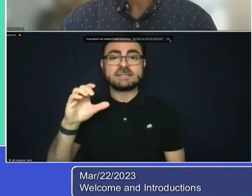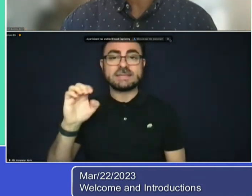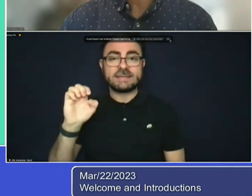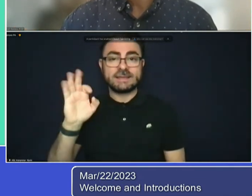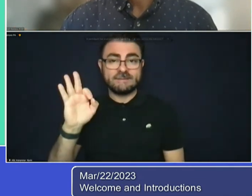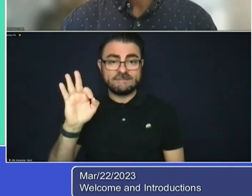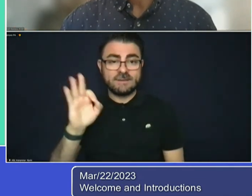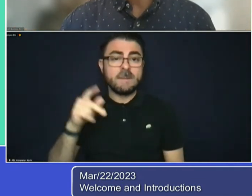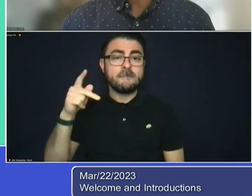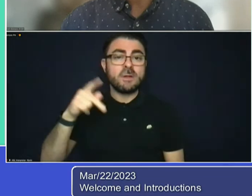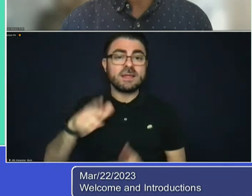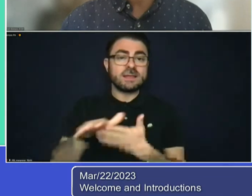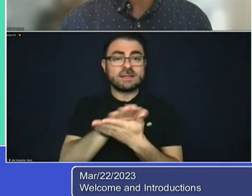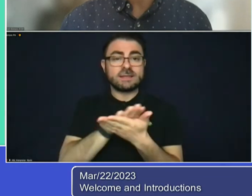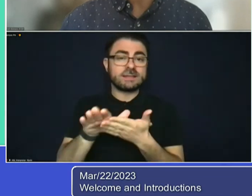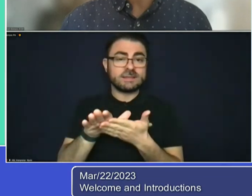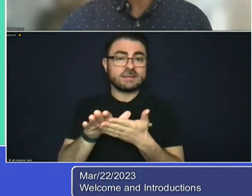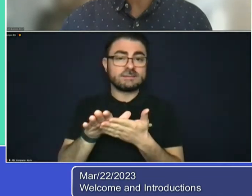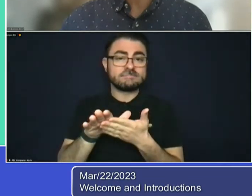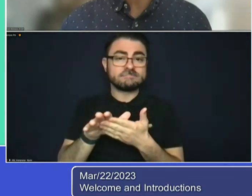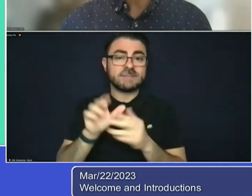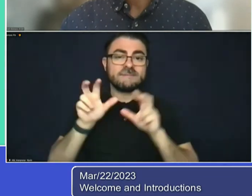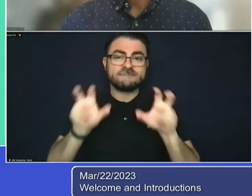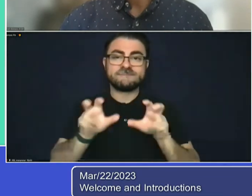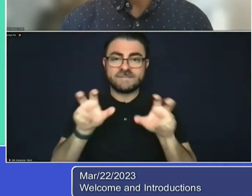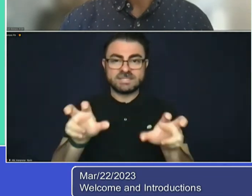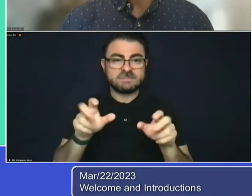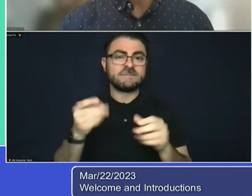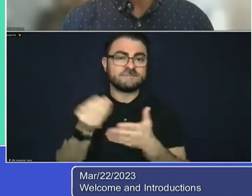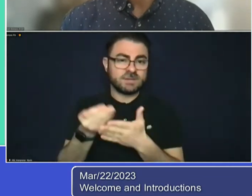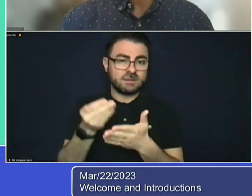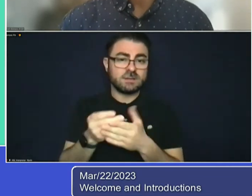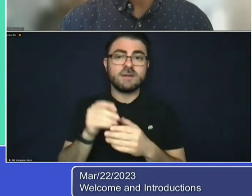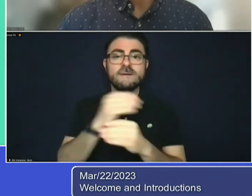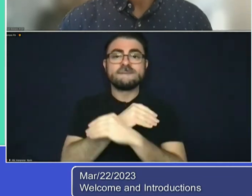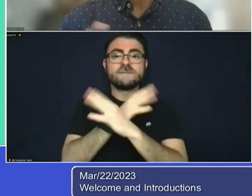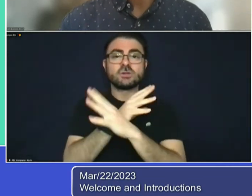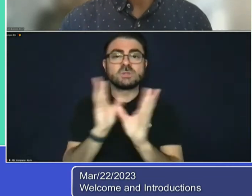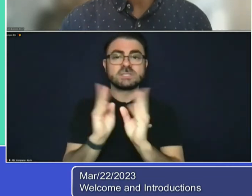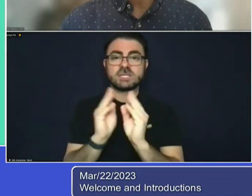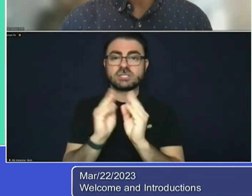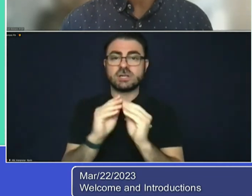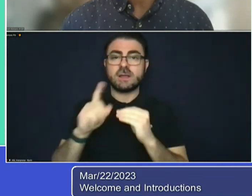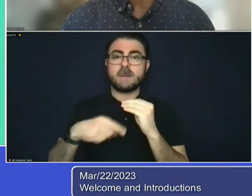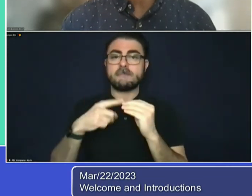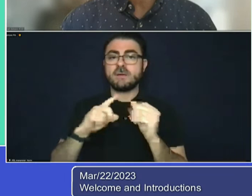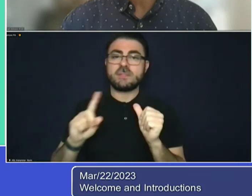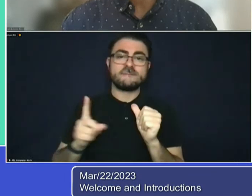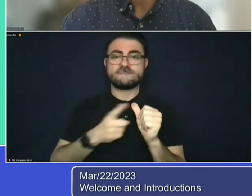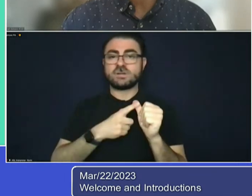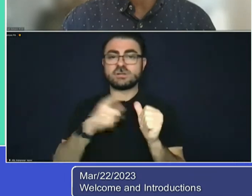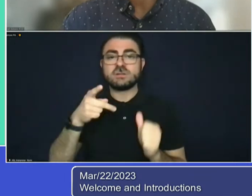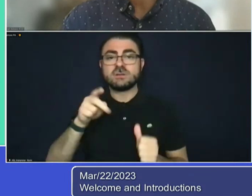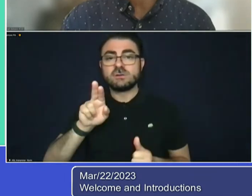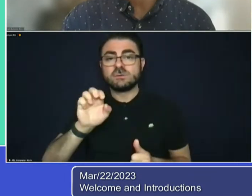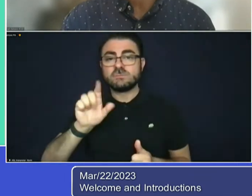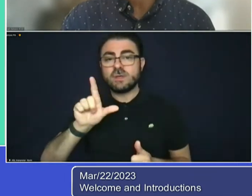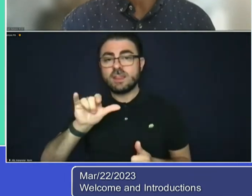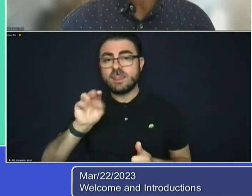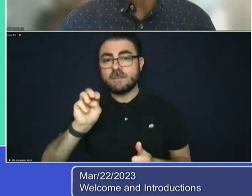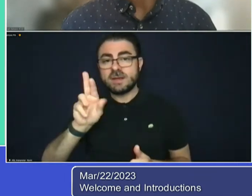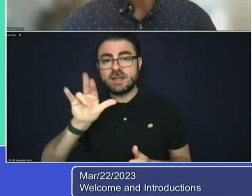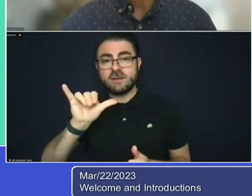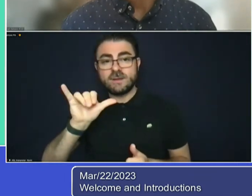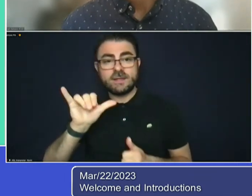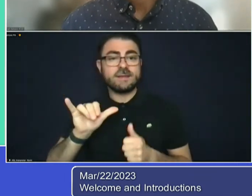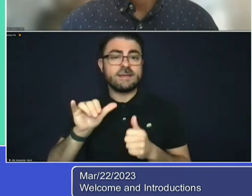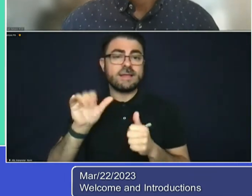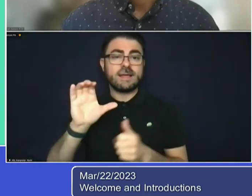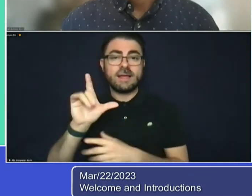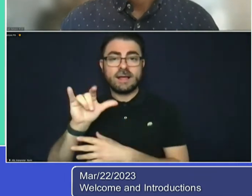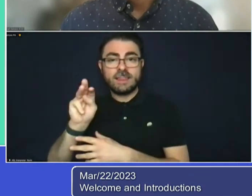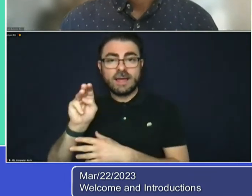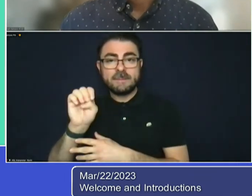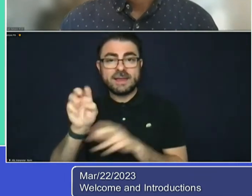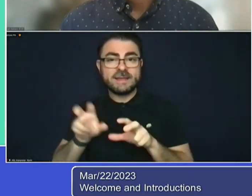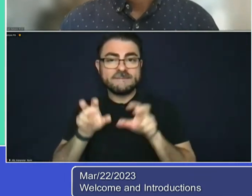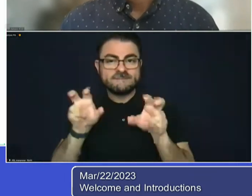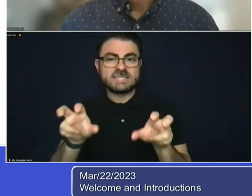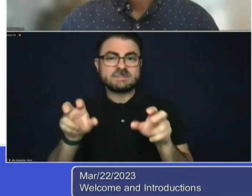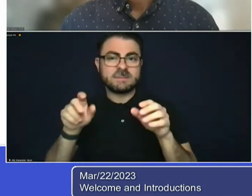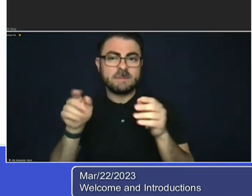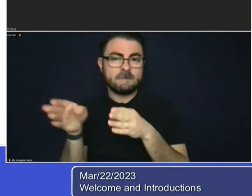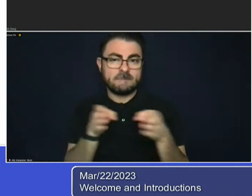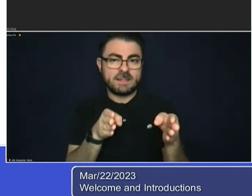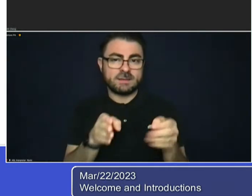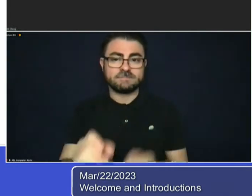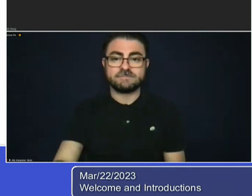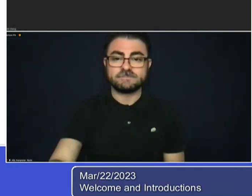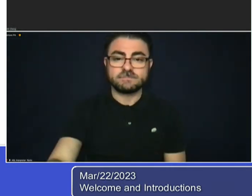FIRST, JUST WELCOME EVERYONE TO